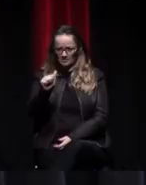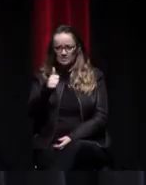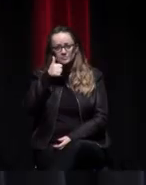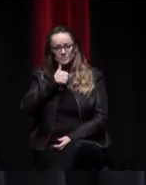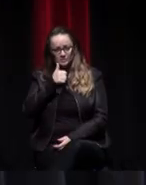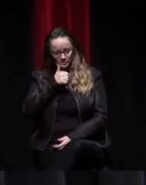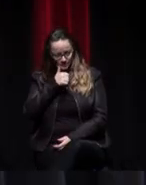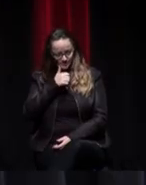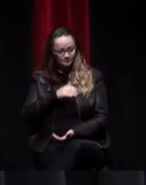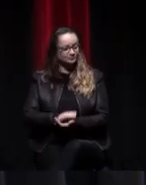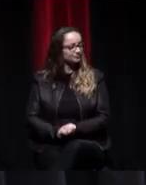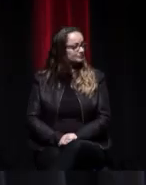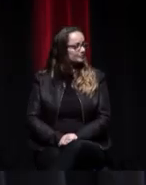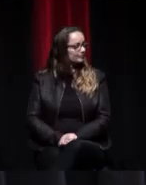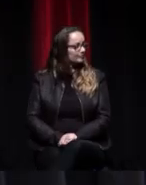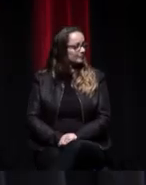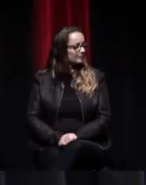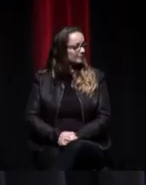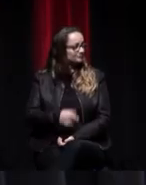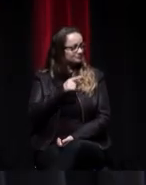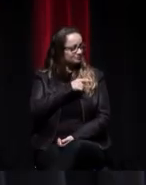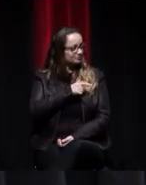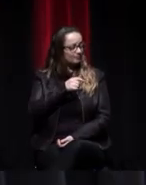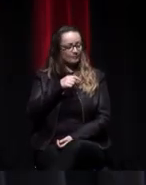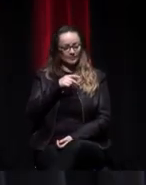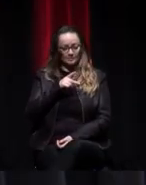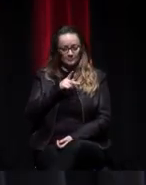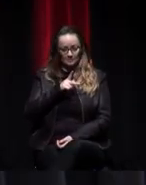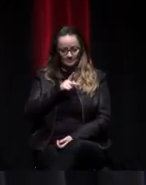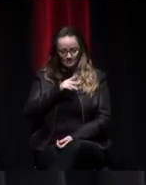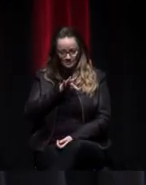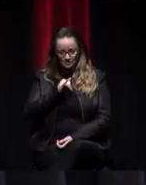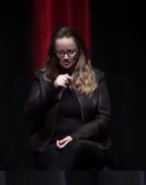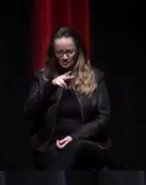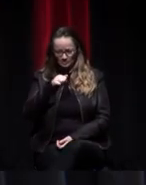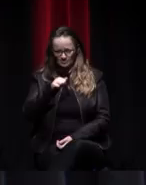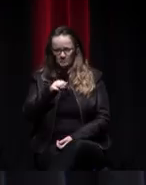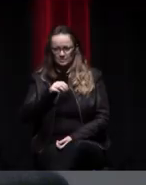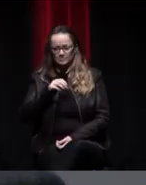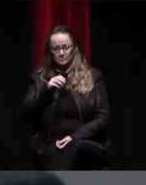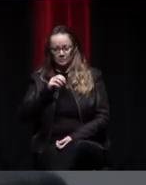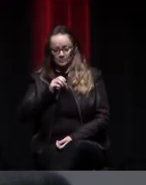Christian Dunker is a psychologist, psychoanalyst and professor at USP's Institute of Psychology,